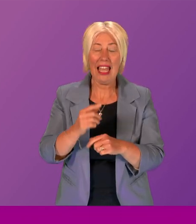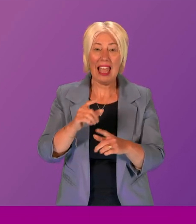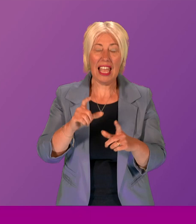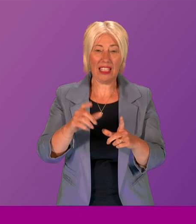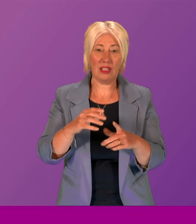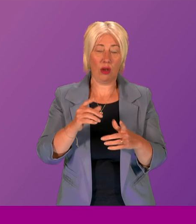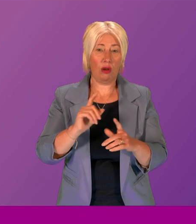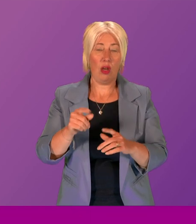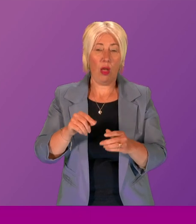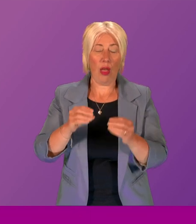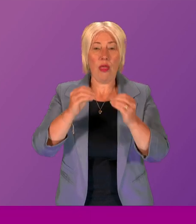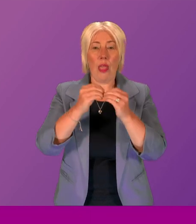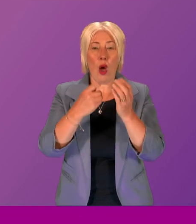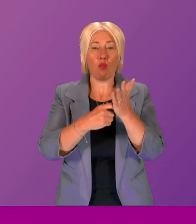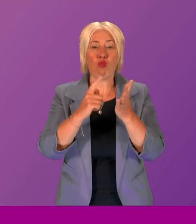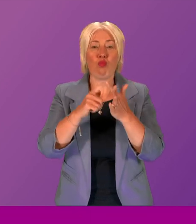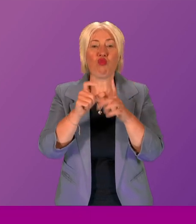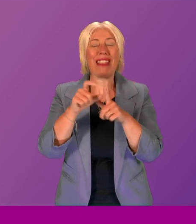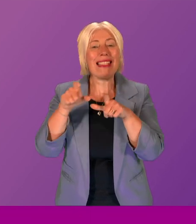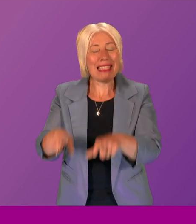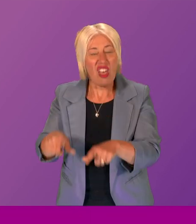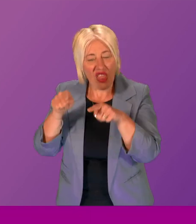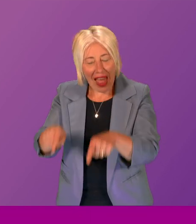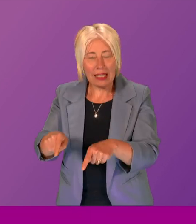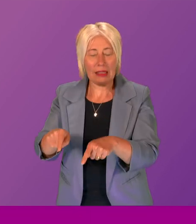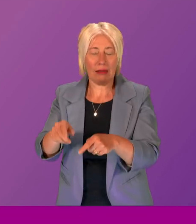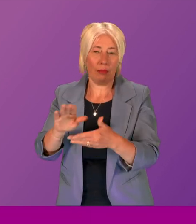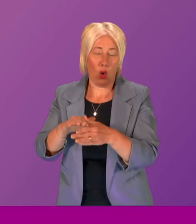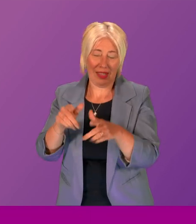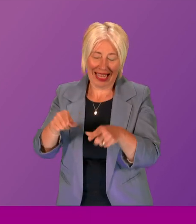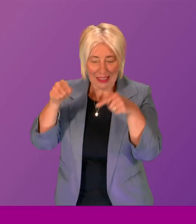However, the legislation is, by its very nature, breed specific. Over a number of weeks,